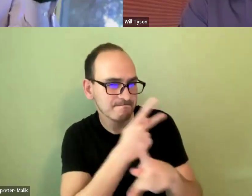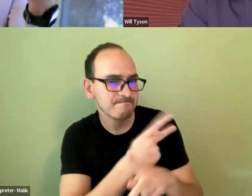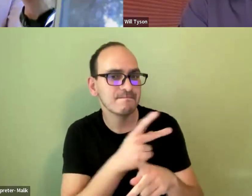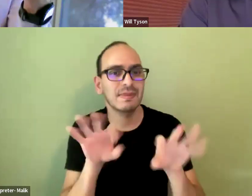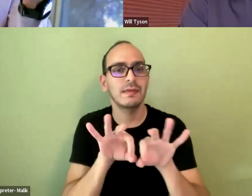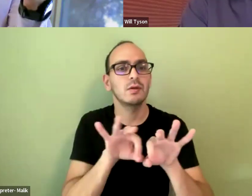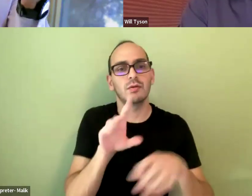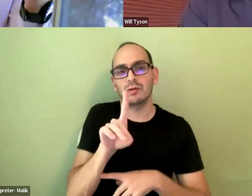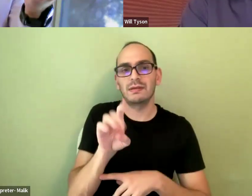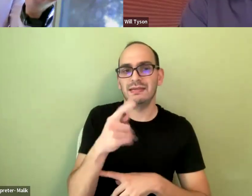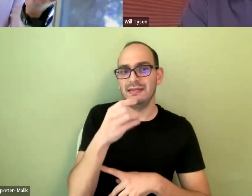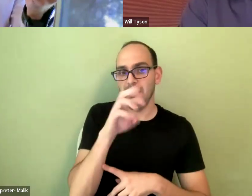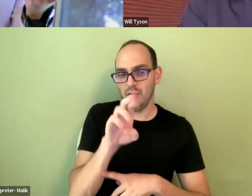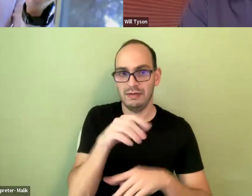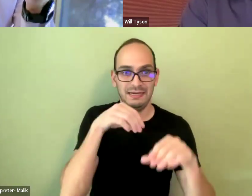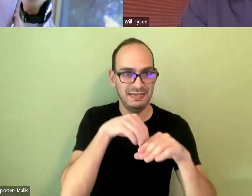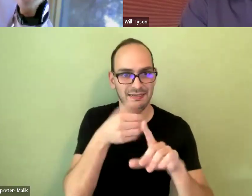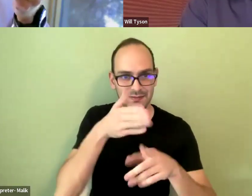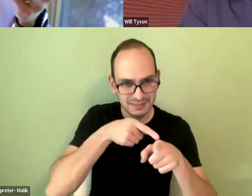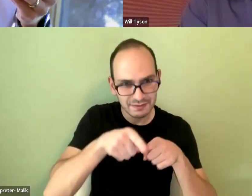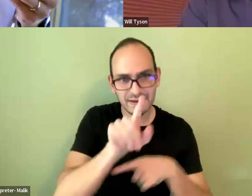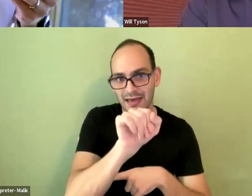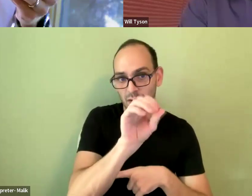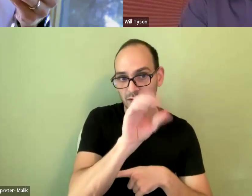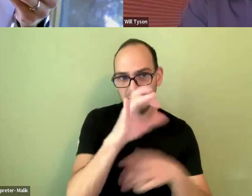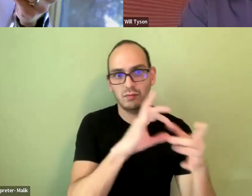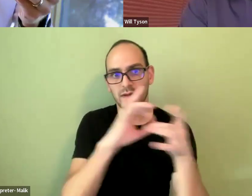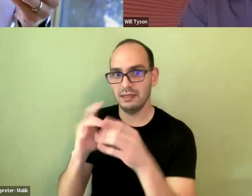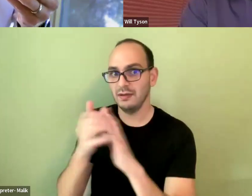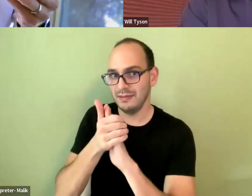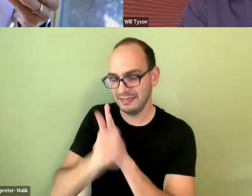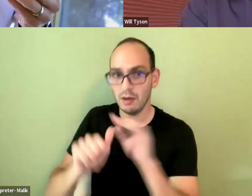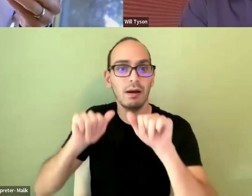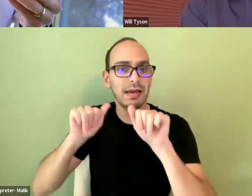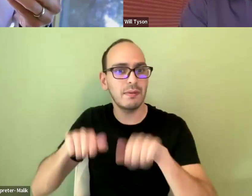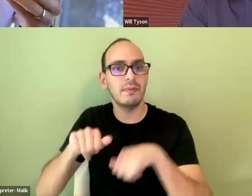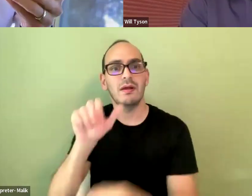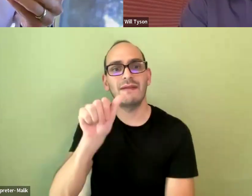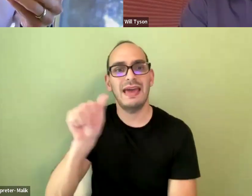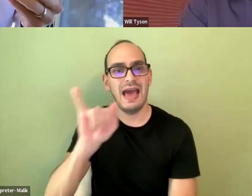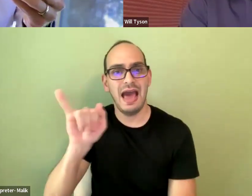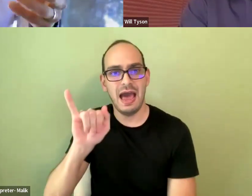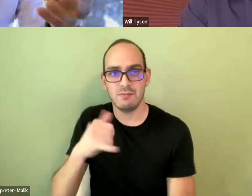skills within a given SOC correlate with the skill capabilities of AI presently.